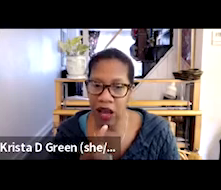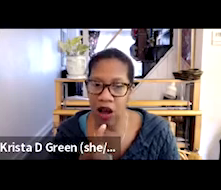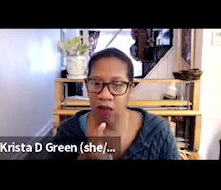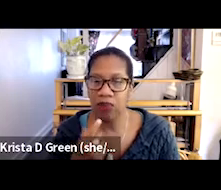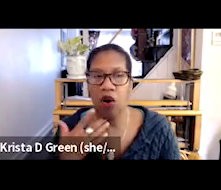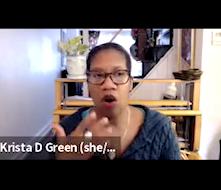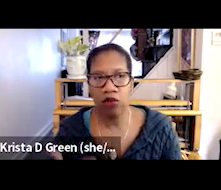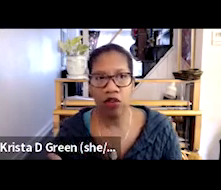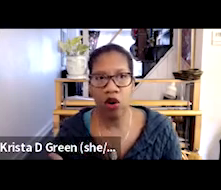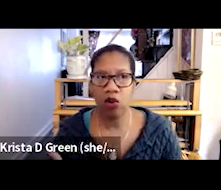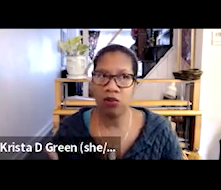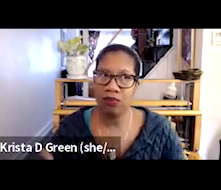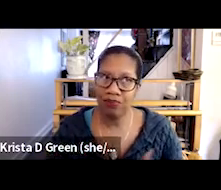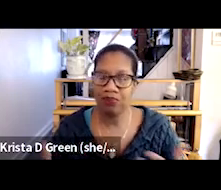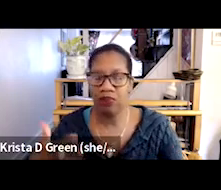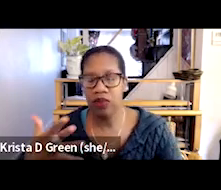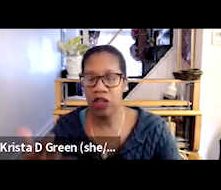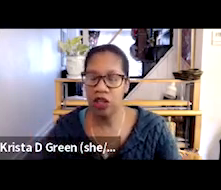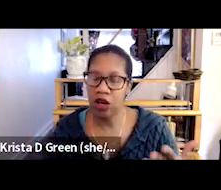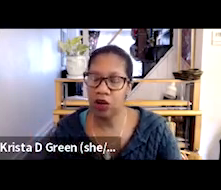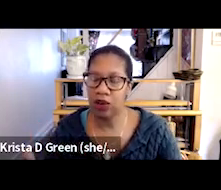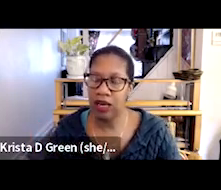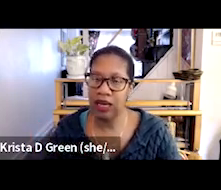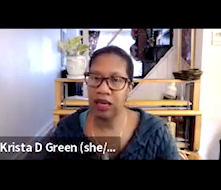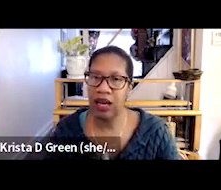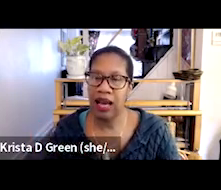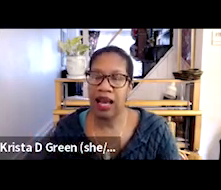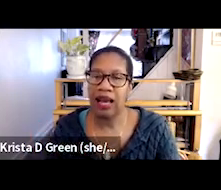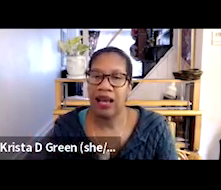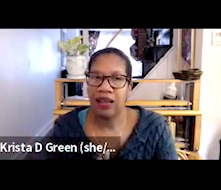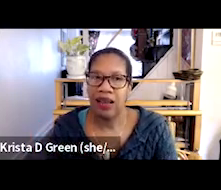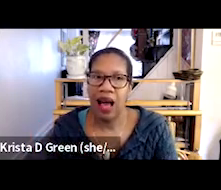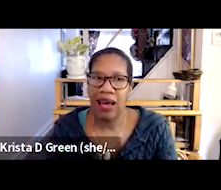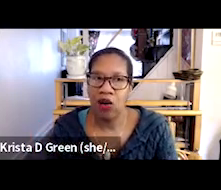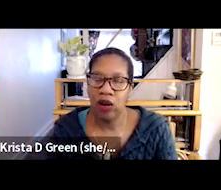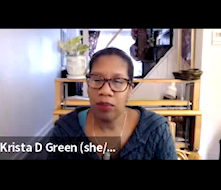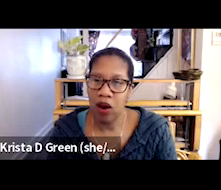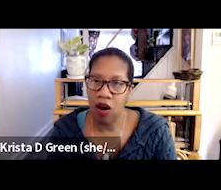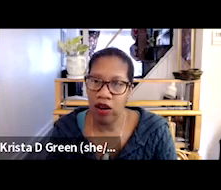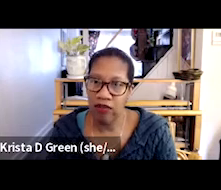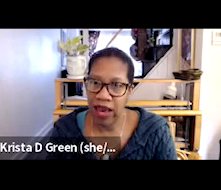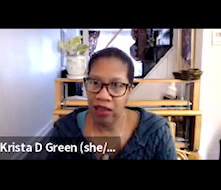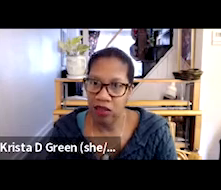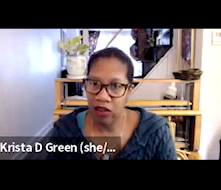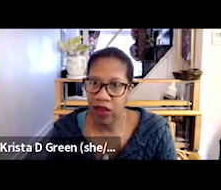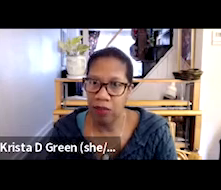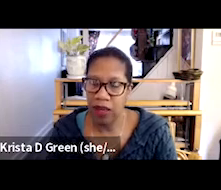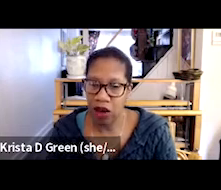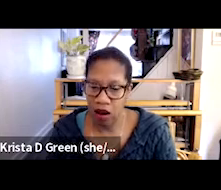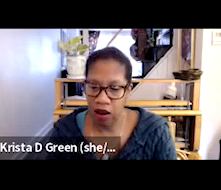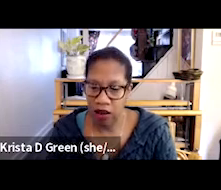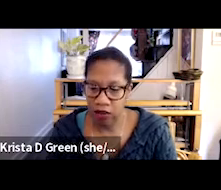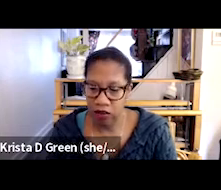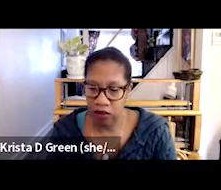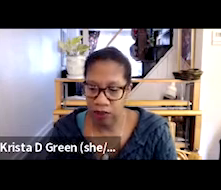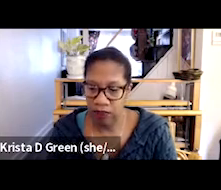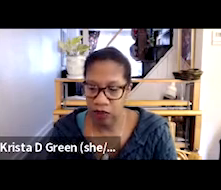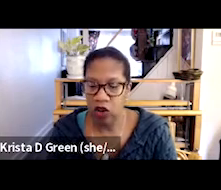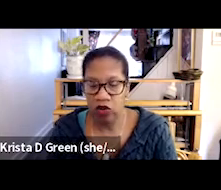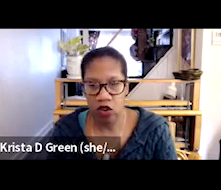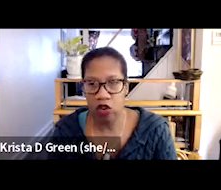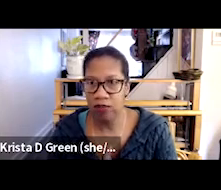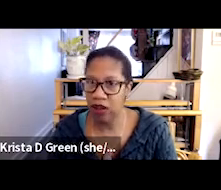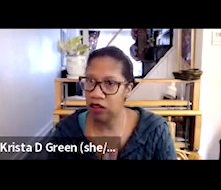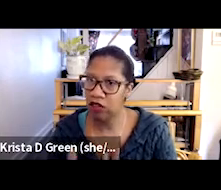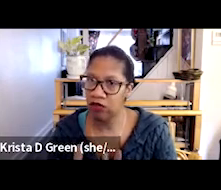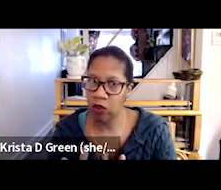But also, you know, I don't want to be hard and fast on that because, you know, circumstances